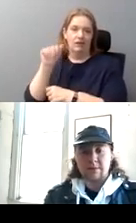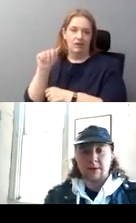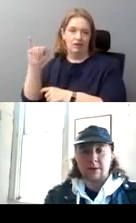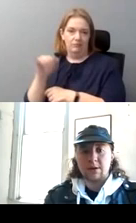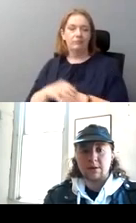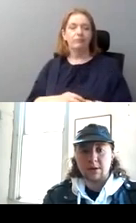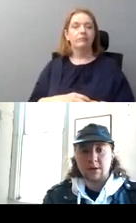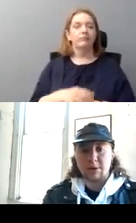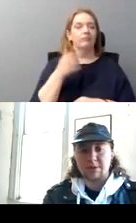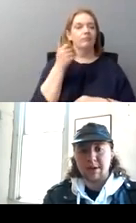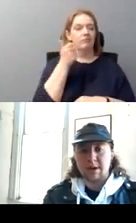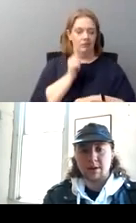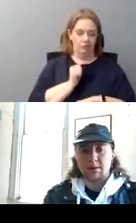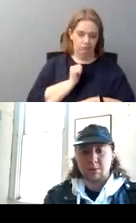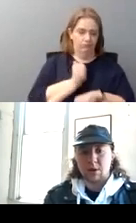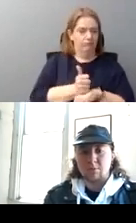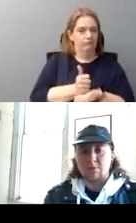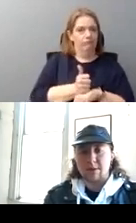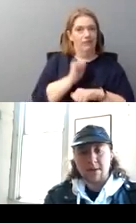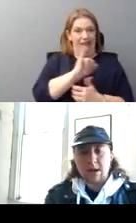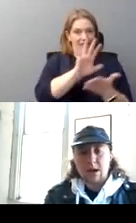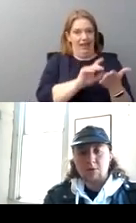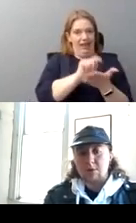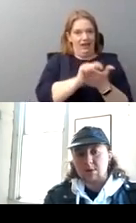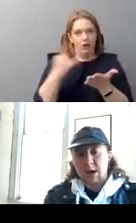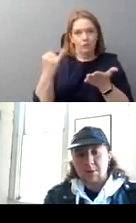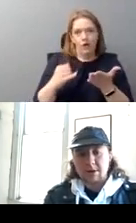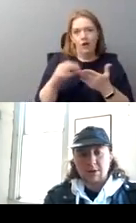figure in the emerging Bay Area conceptual art movement. Through his collaborations